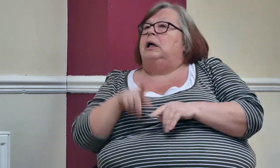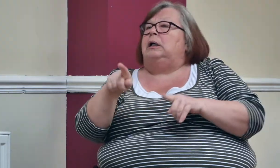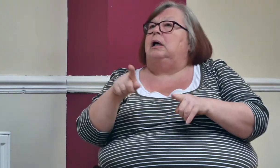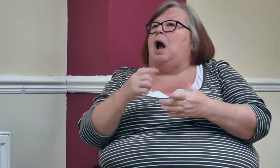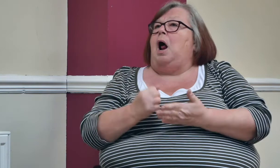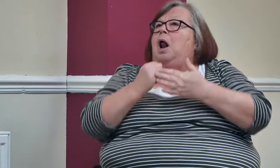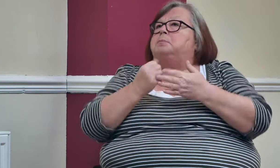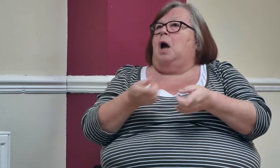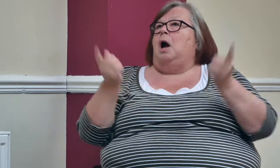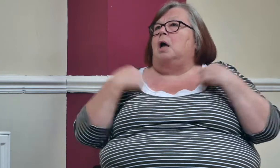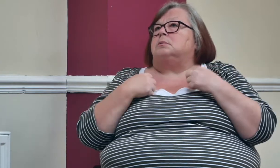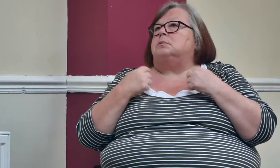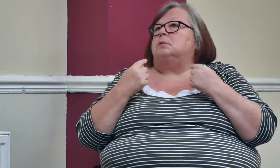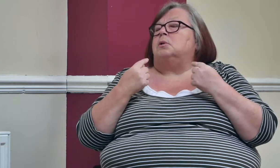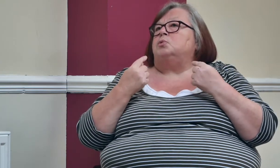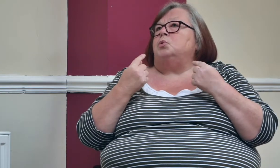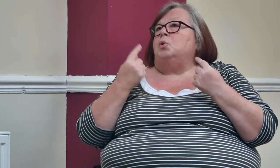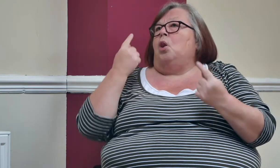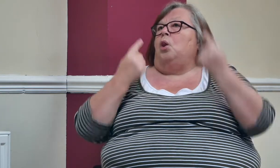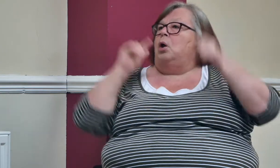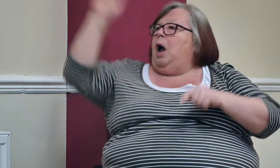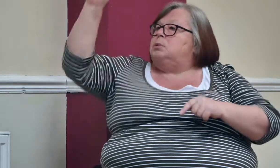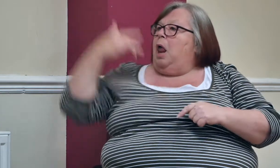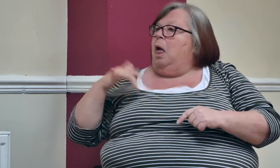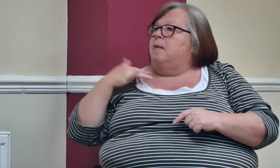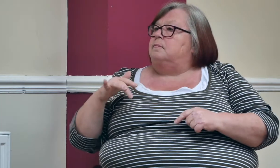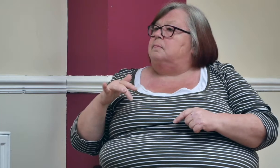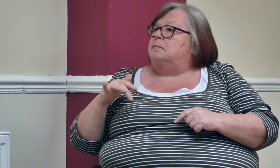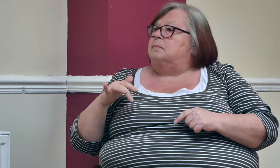School helped prepare us for outside life.